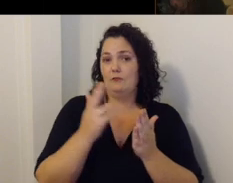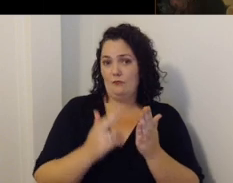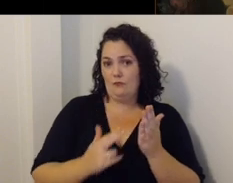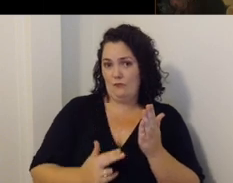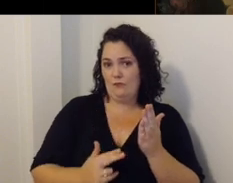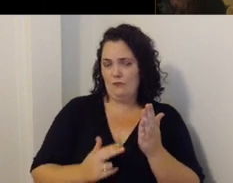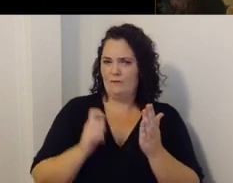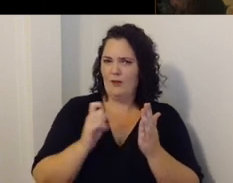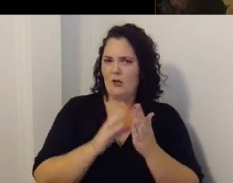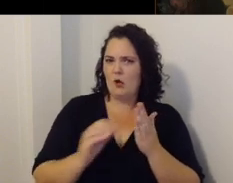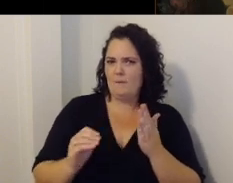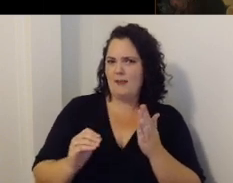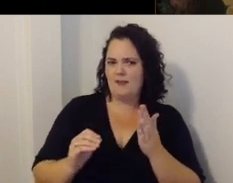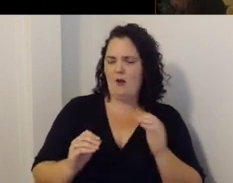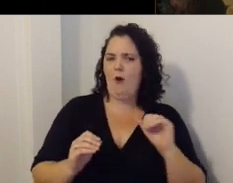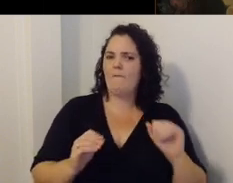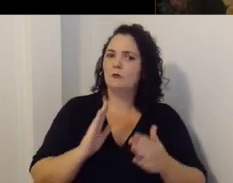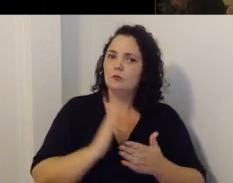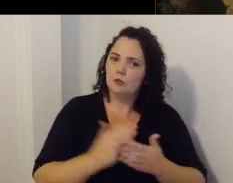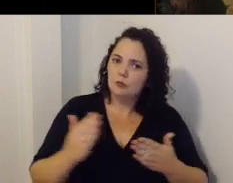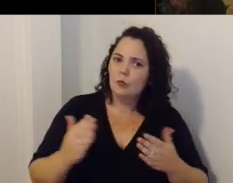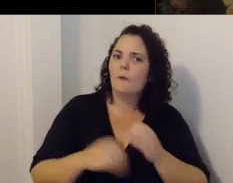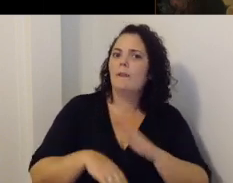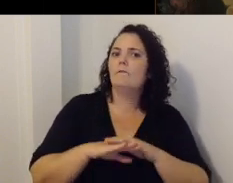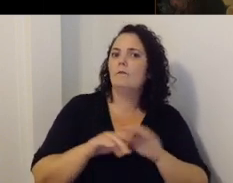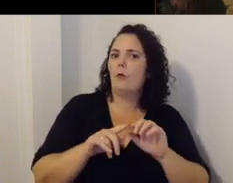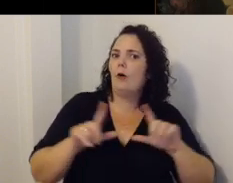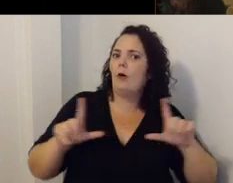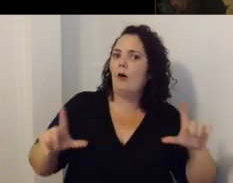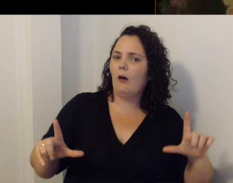and the pastel drawing shows the entire painting, you can see the entire hobby horse and everything